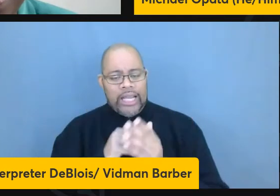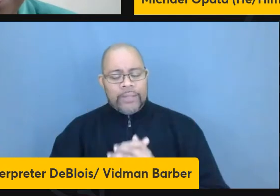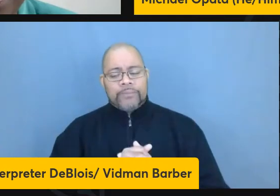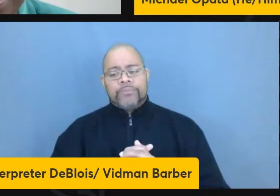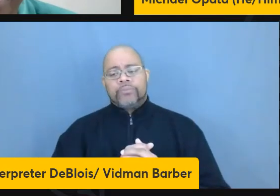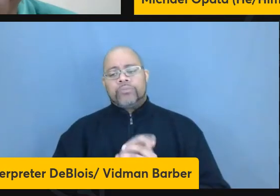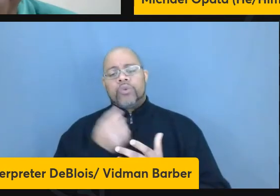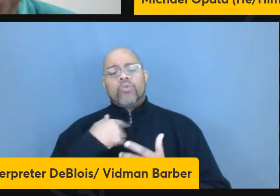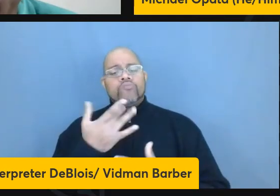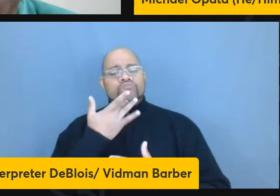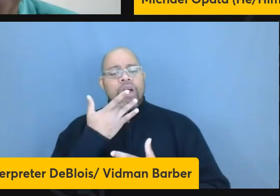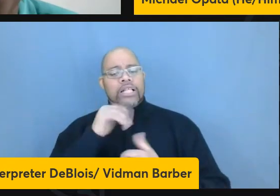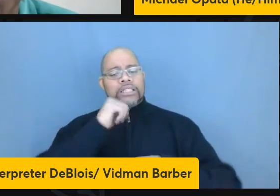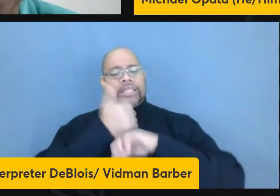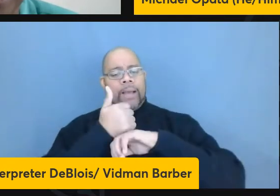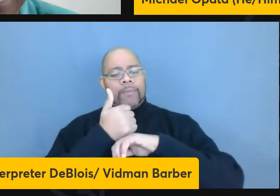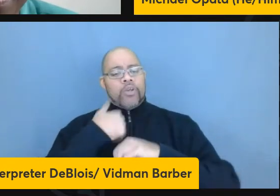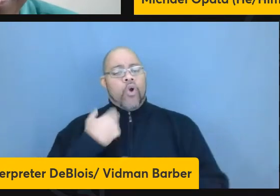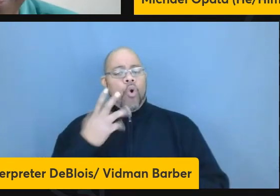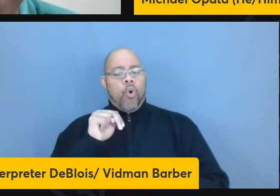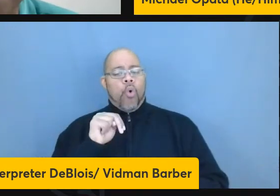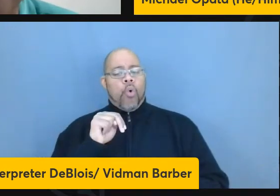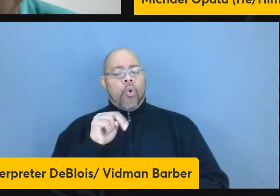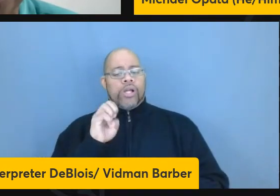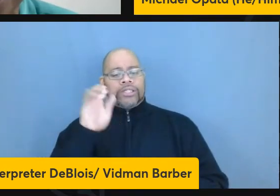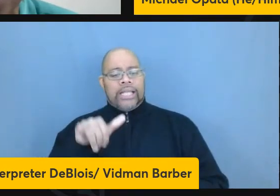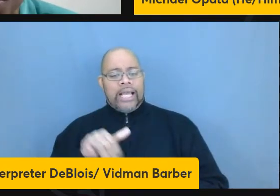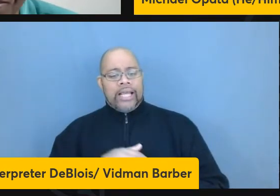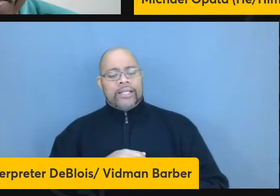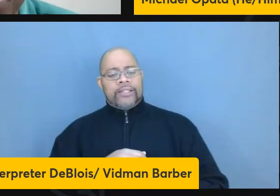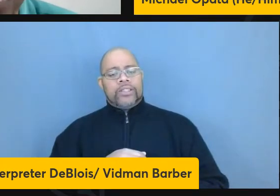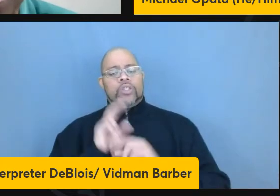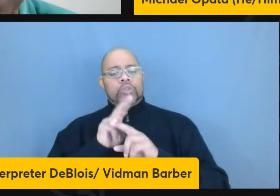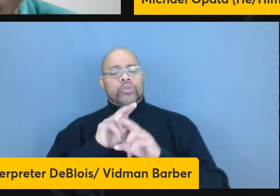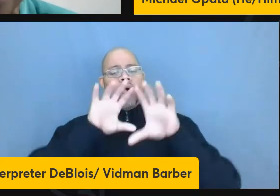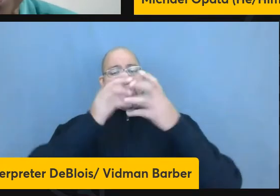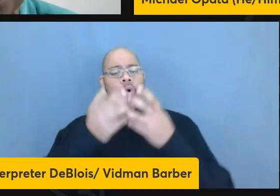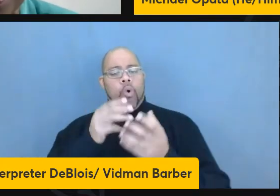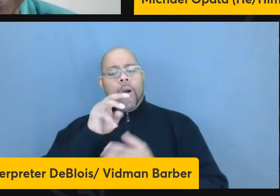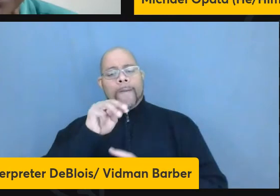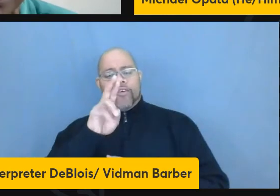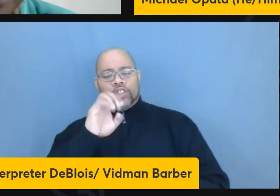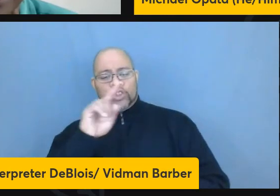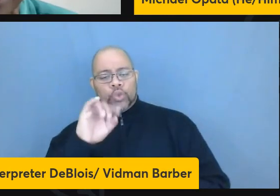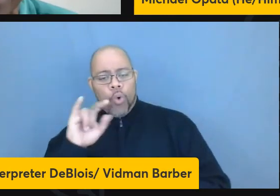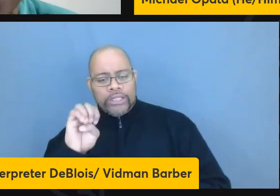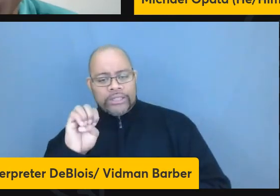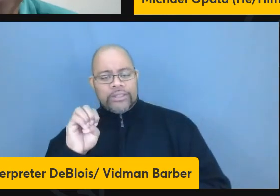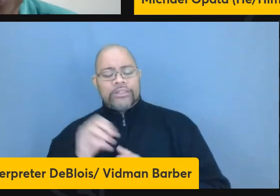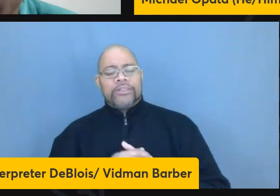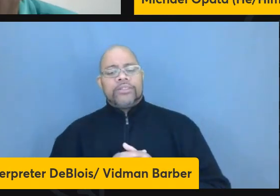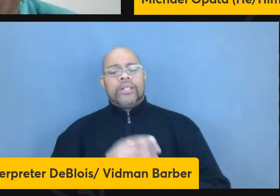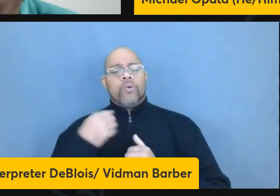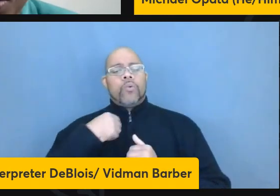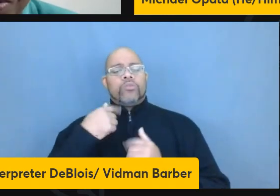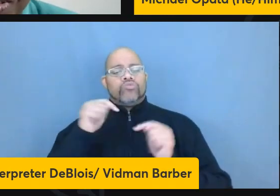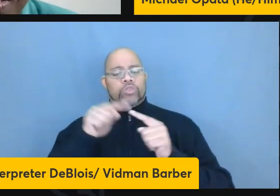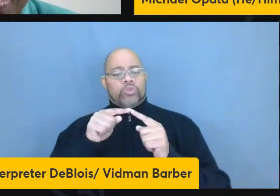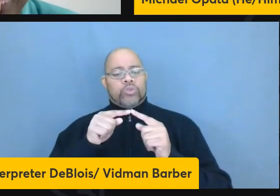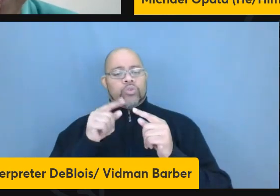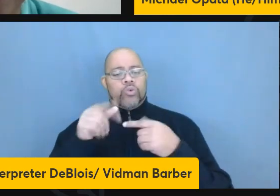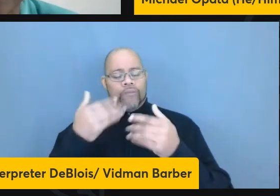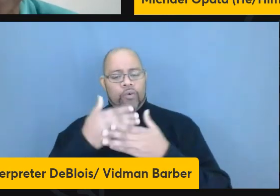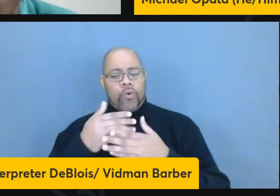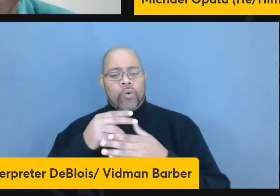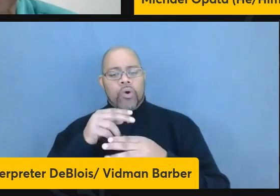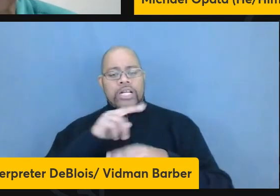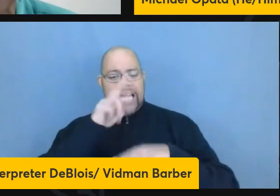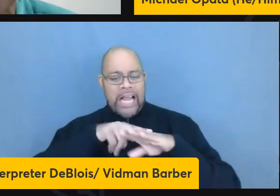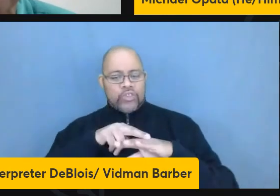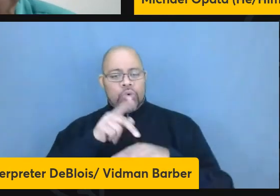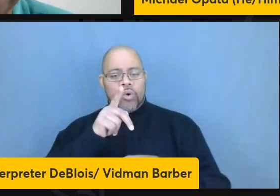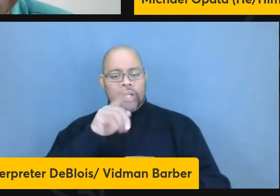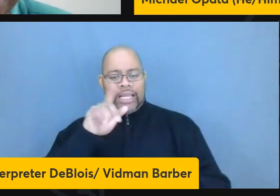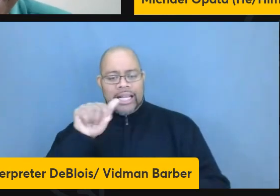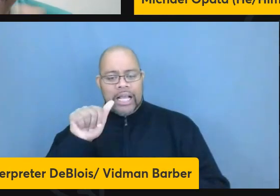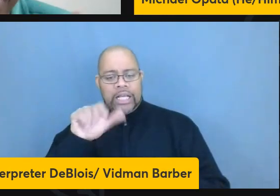rather established our own assays, using whole my results, and we looked at we opted to go for natural killer cells and and the